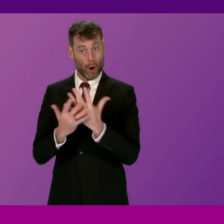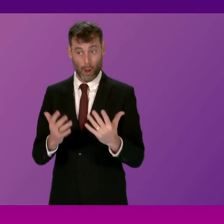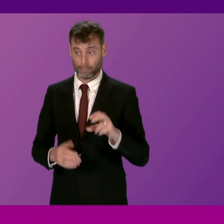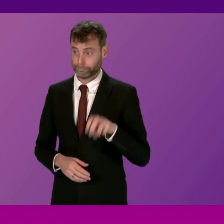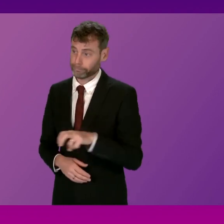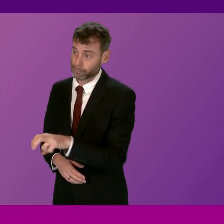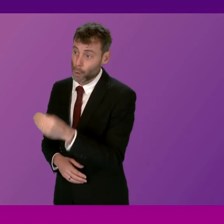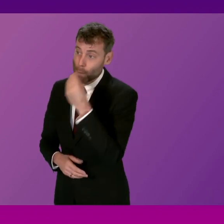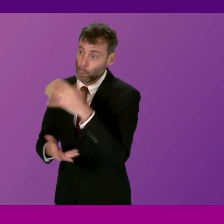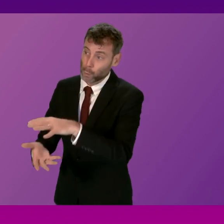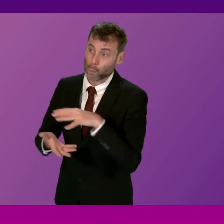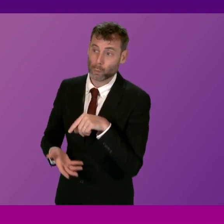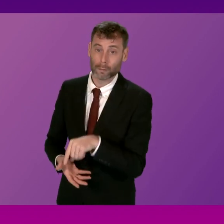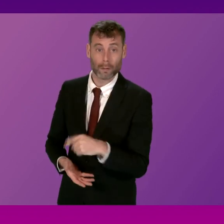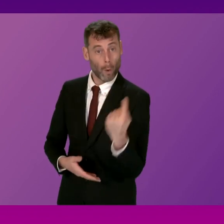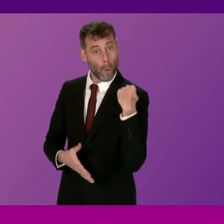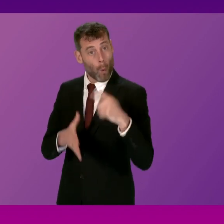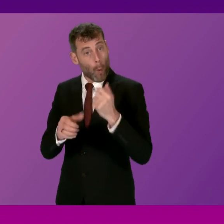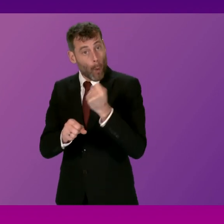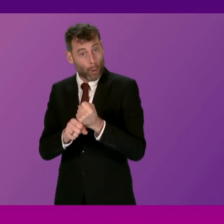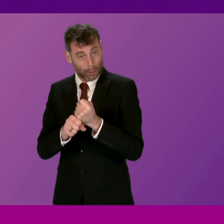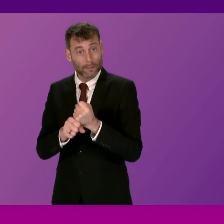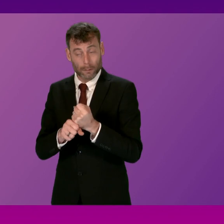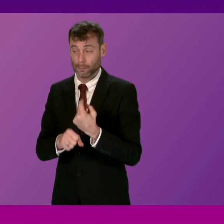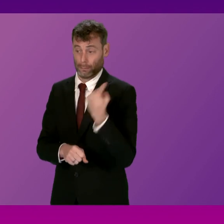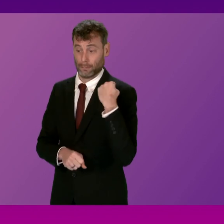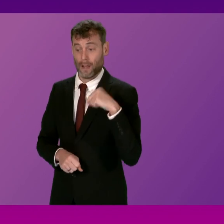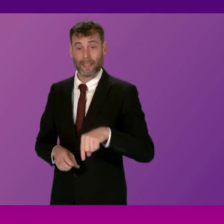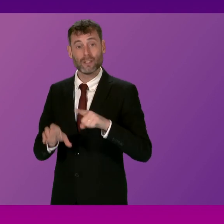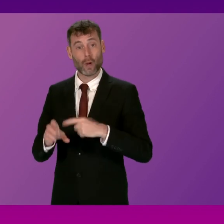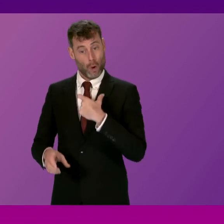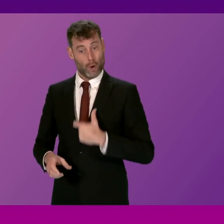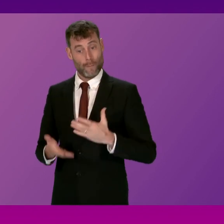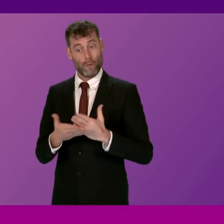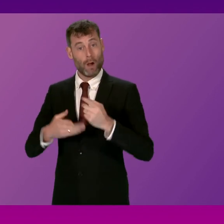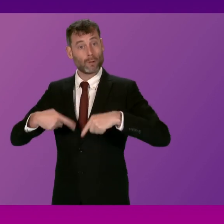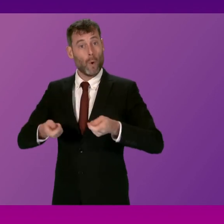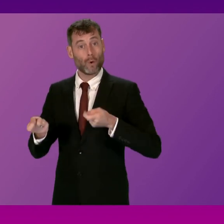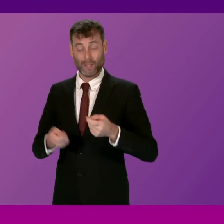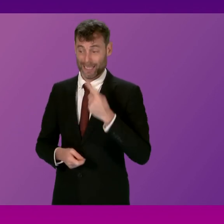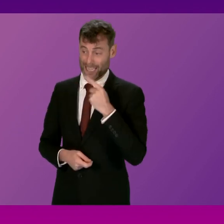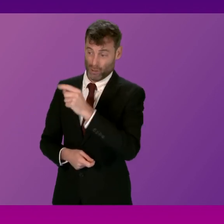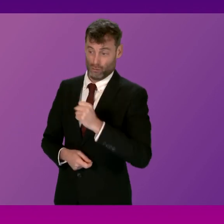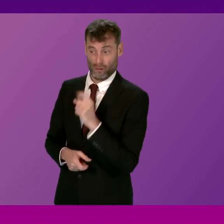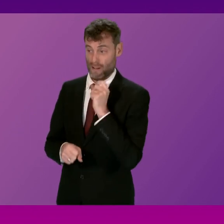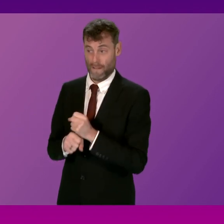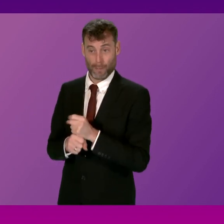In August this year, the Scottish Human Rights Commission said that the Scottish Government “has not done enough” to support the human rights of people with disabilities.